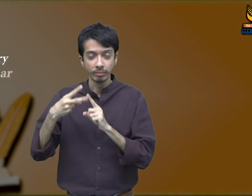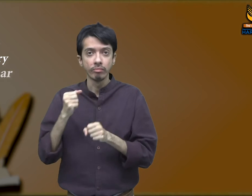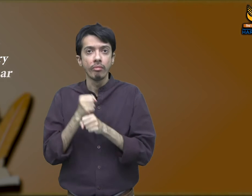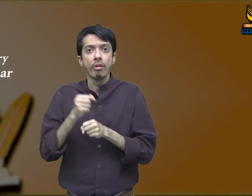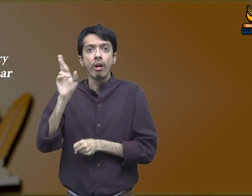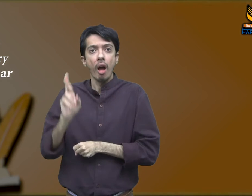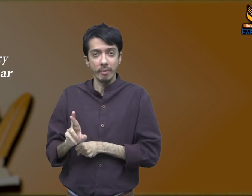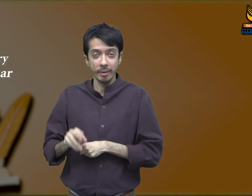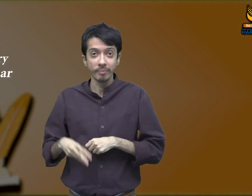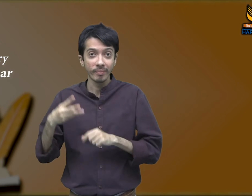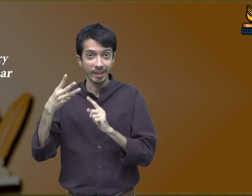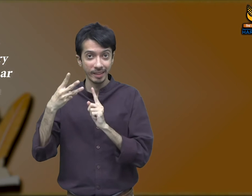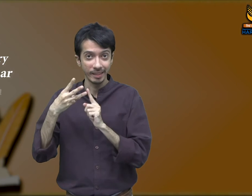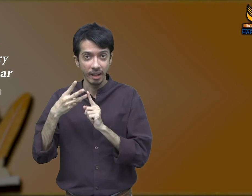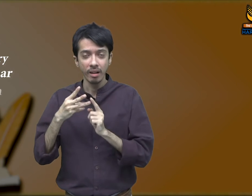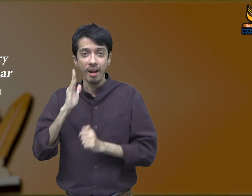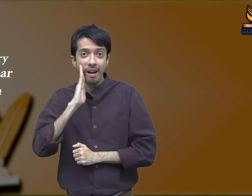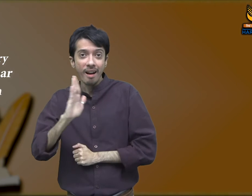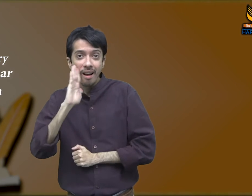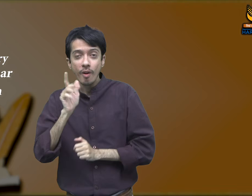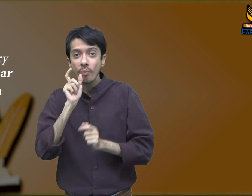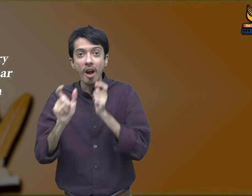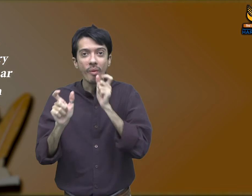Second is grammar. Third is rhythm.